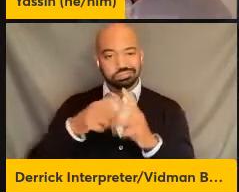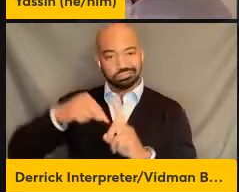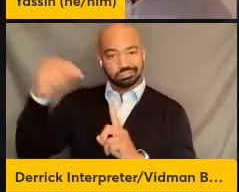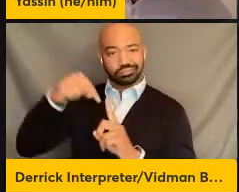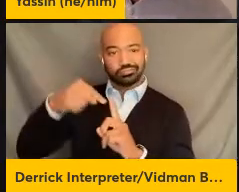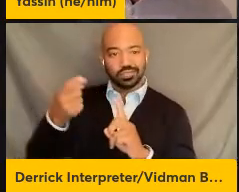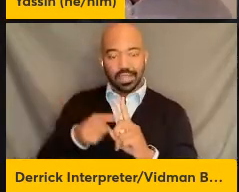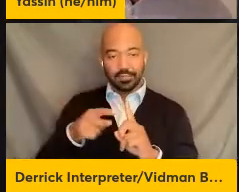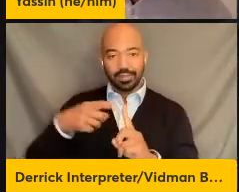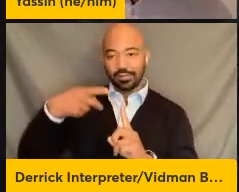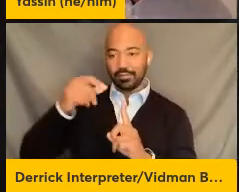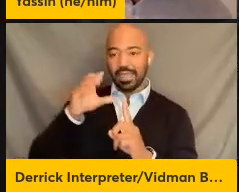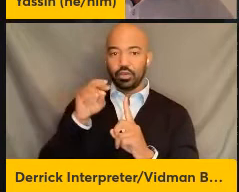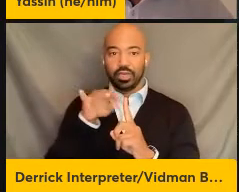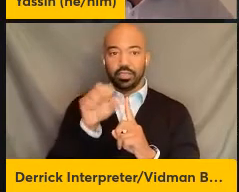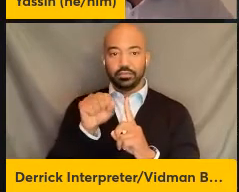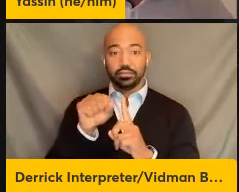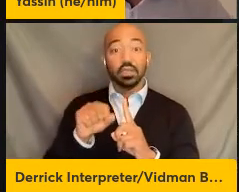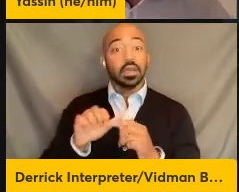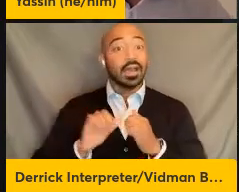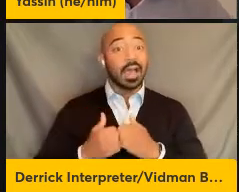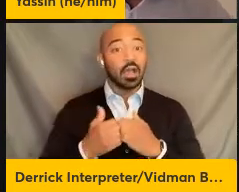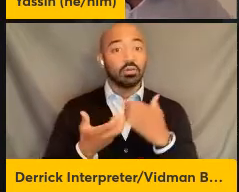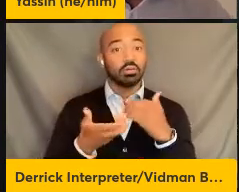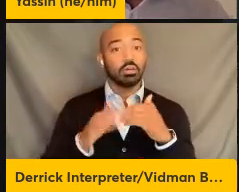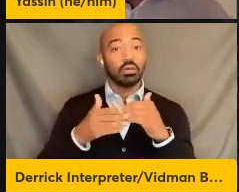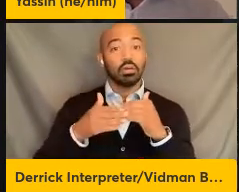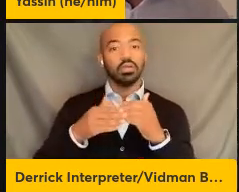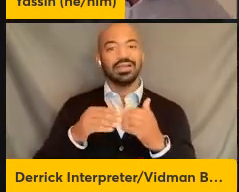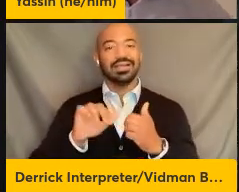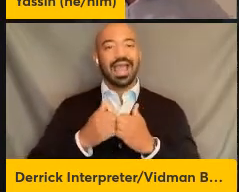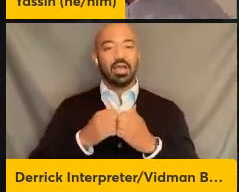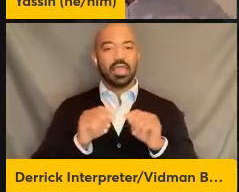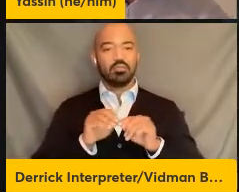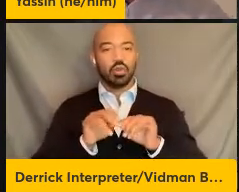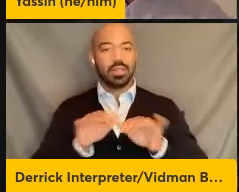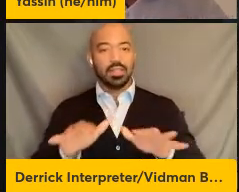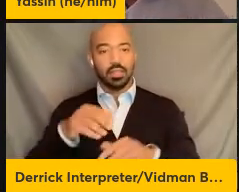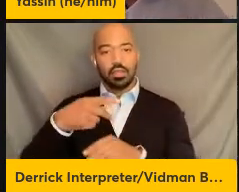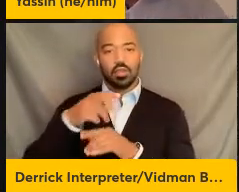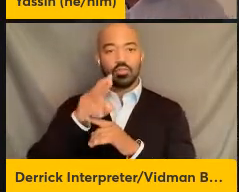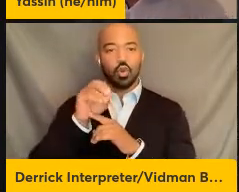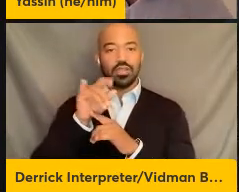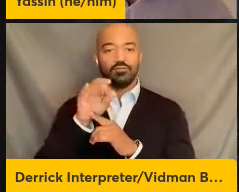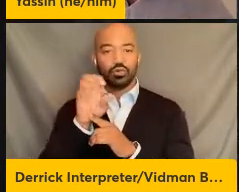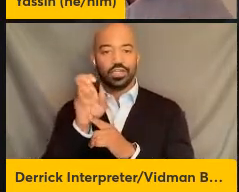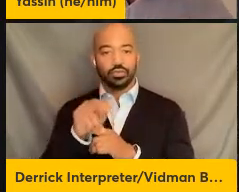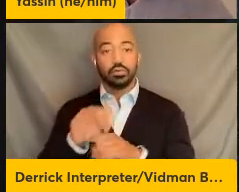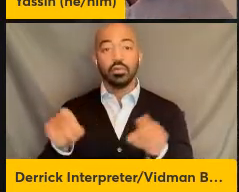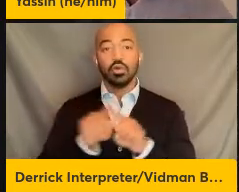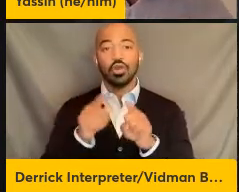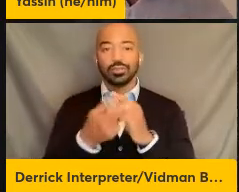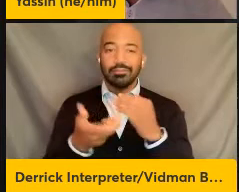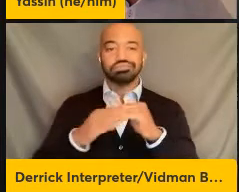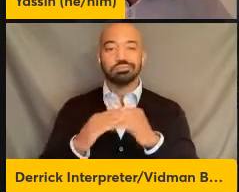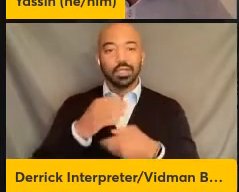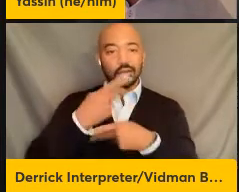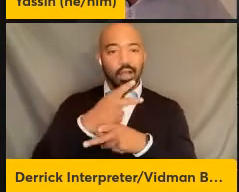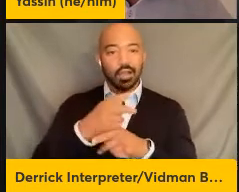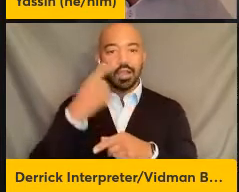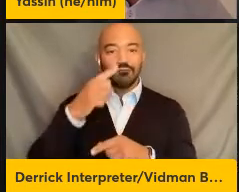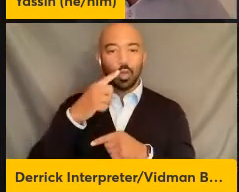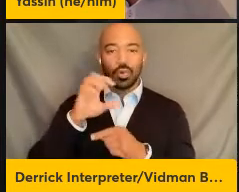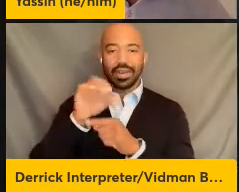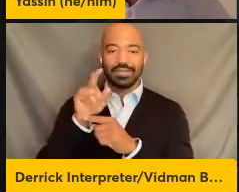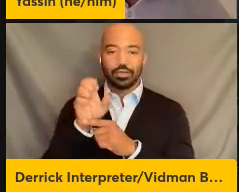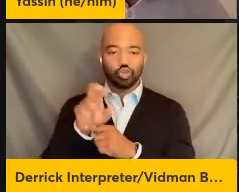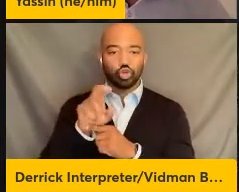this is actually by increasing their proliferation, but also increasing the production of their effector cytokines. We've,